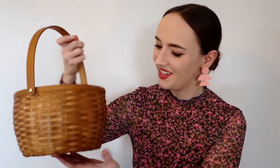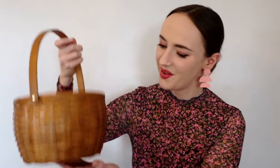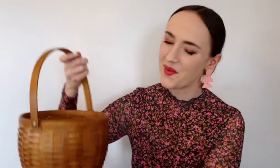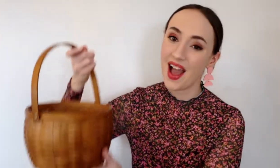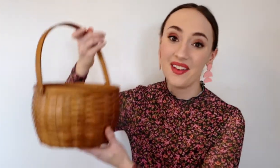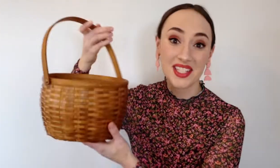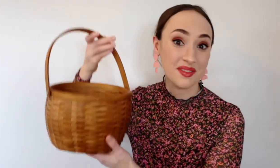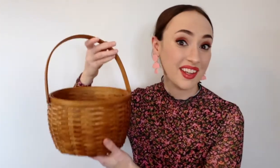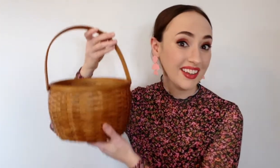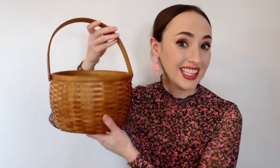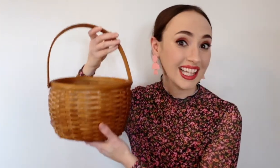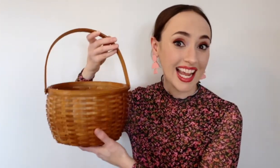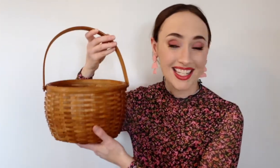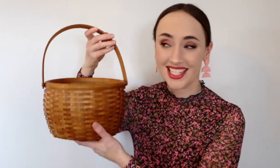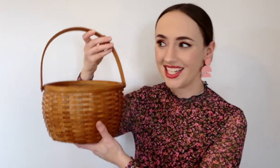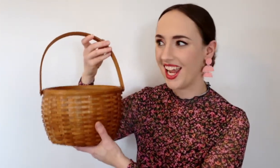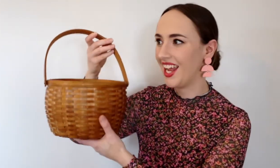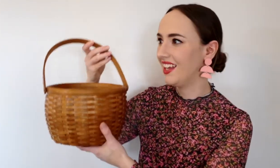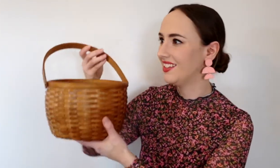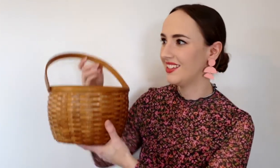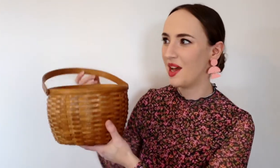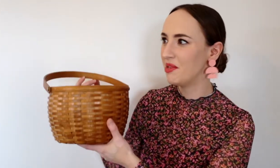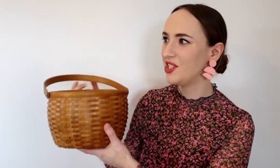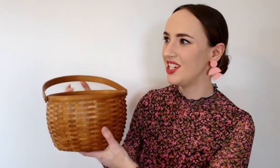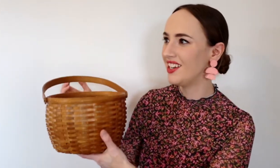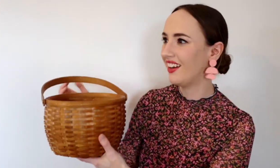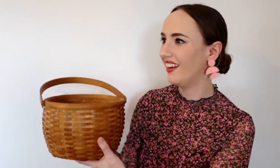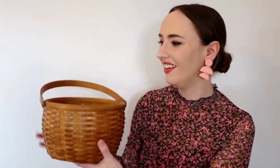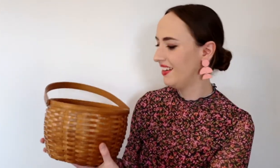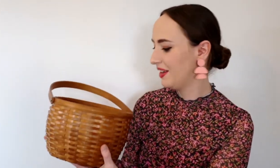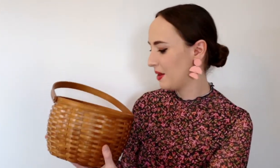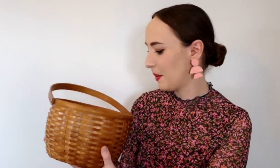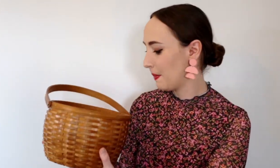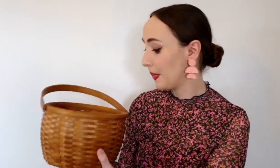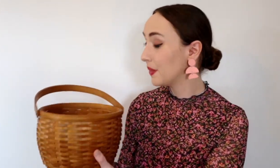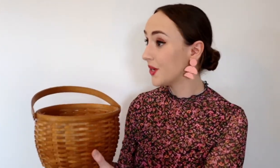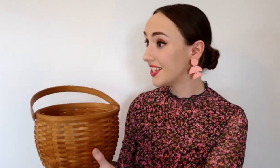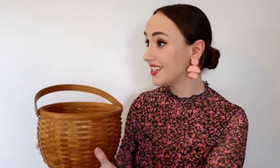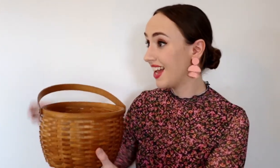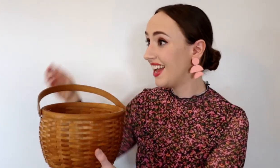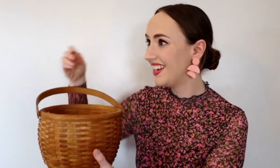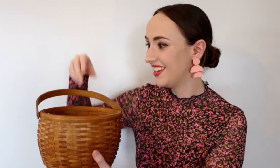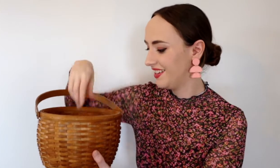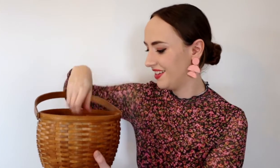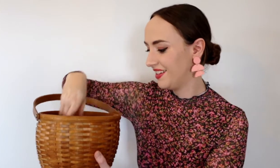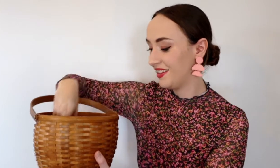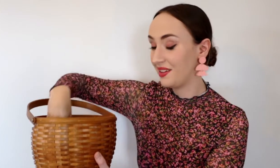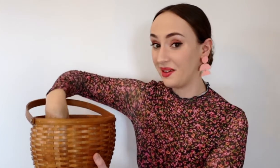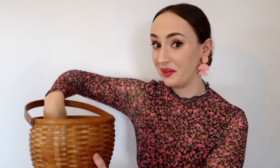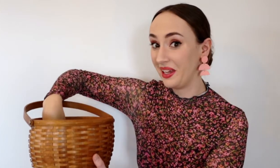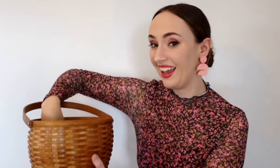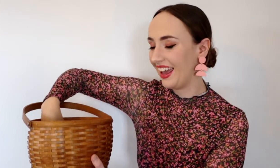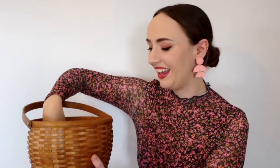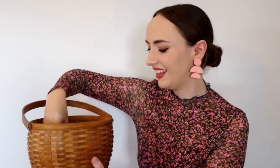Wow, it's very light today . Not much in here, huh? Look inside? Okay.